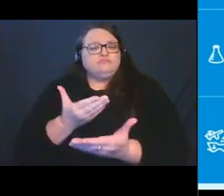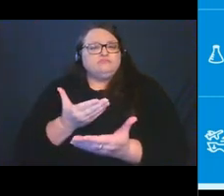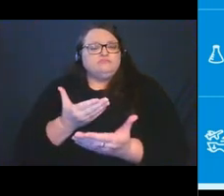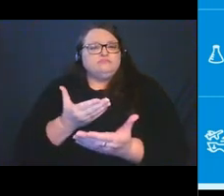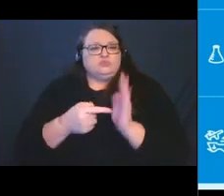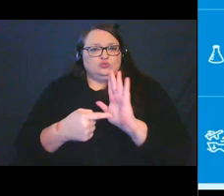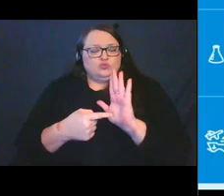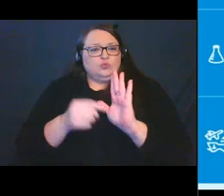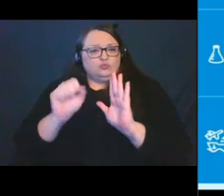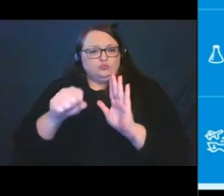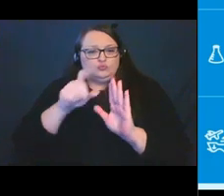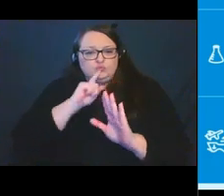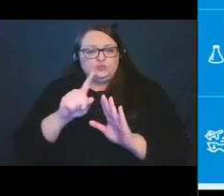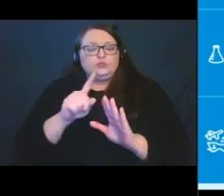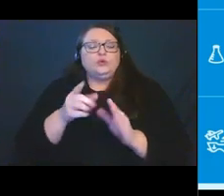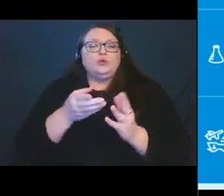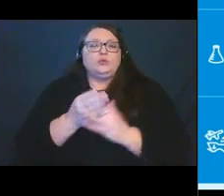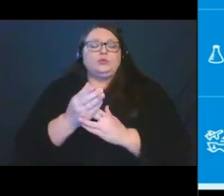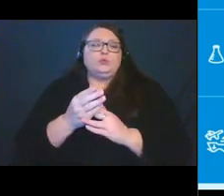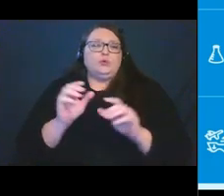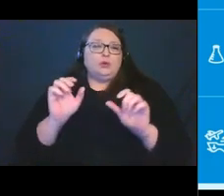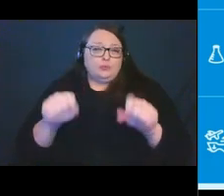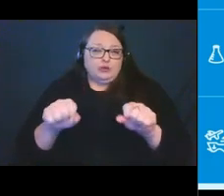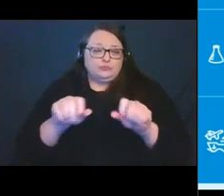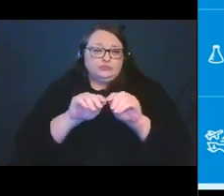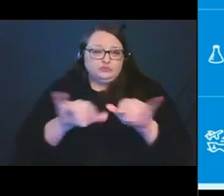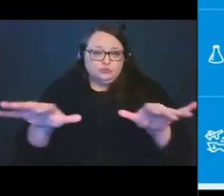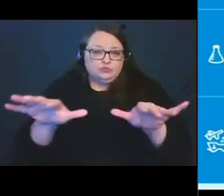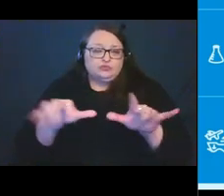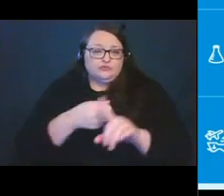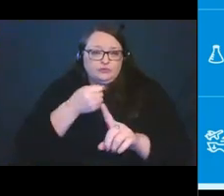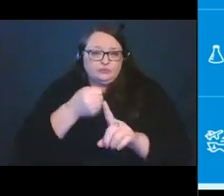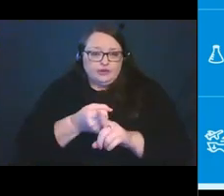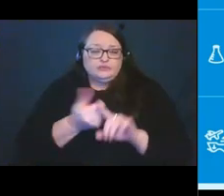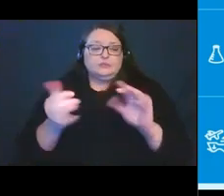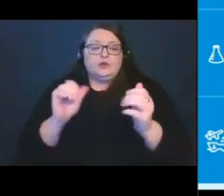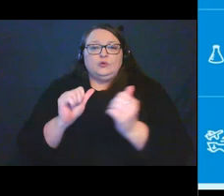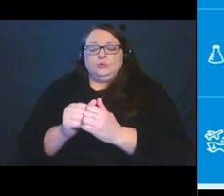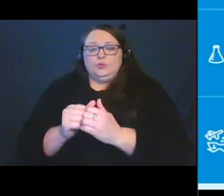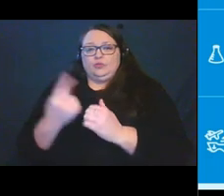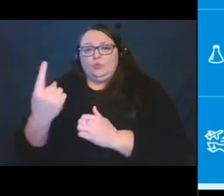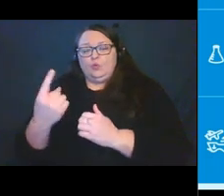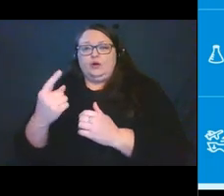distribution of impacts, rather than just against a single threshold. That way, however they impact